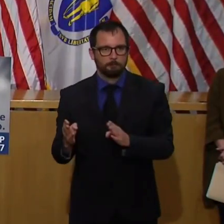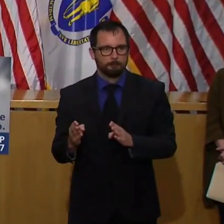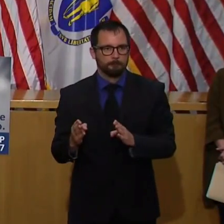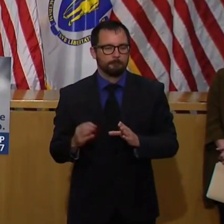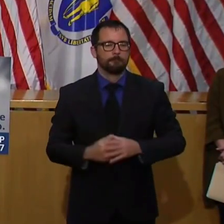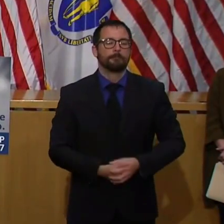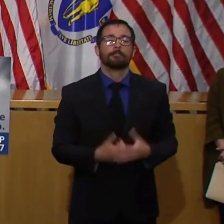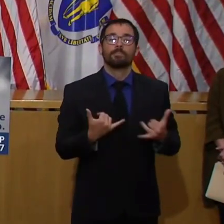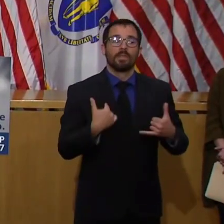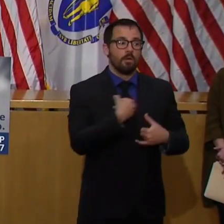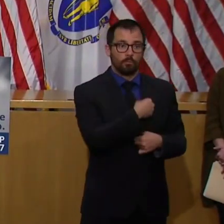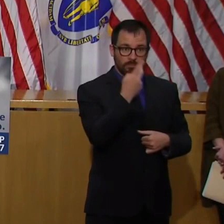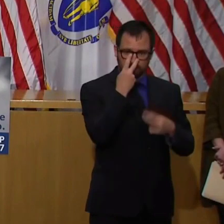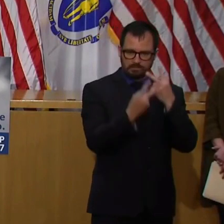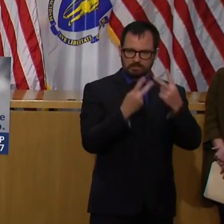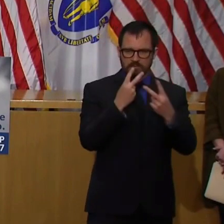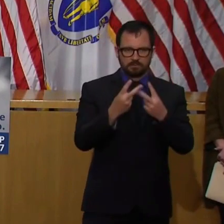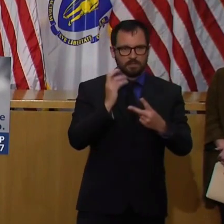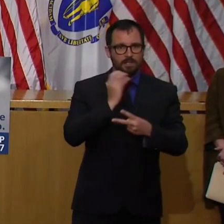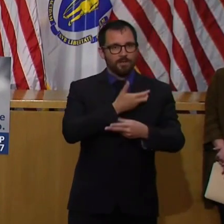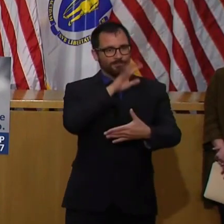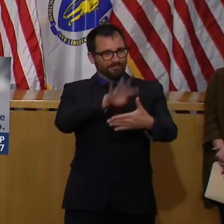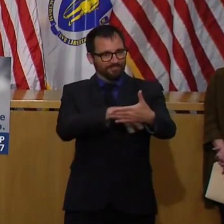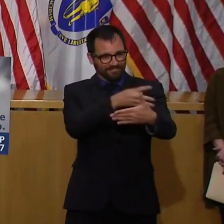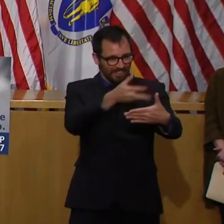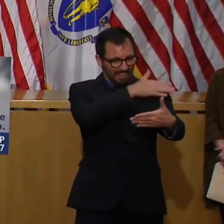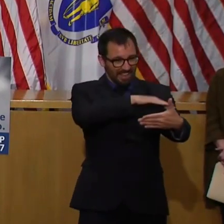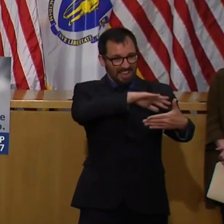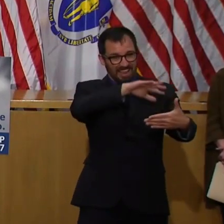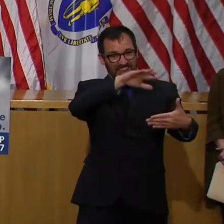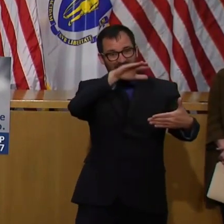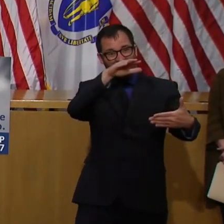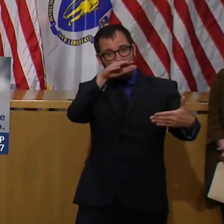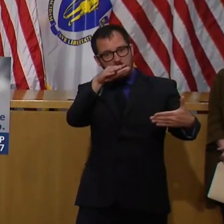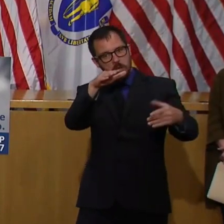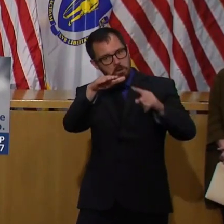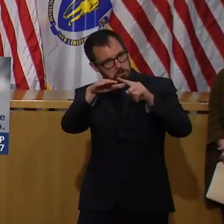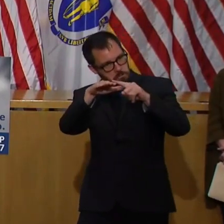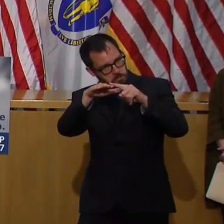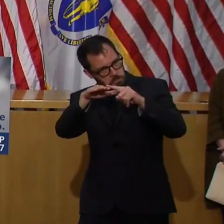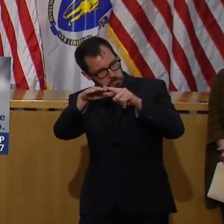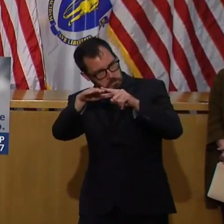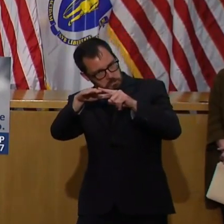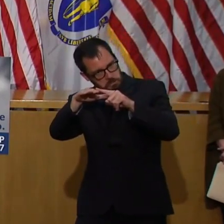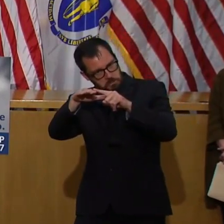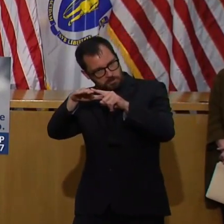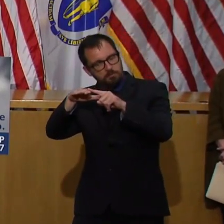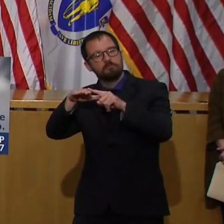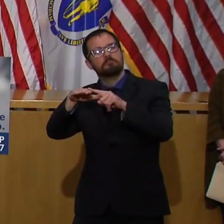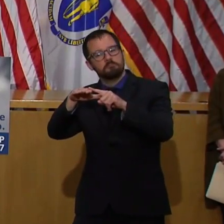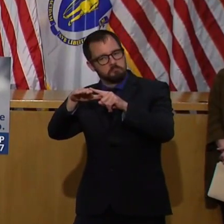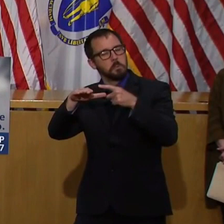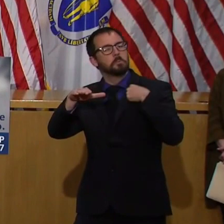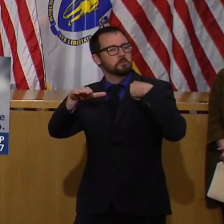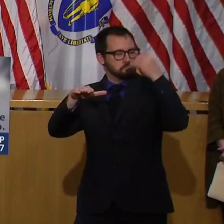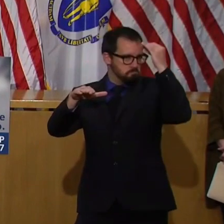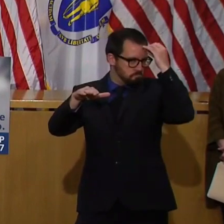FEEL LIKE WE HAVE OUR HANDS AND ARMS AROUND THE VIRUS. AS WE SEE THE CURVE FLATTEN, WE CAN BEGIN THINKING ABOUT